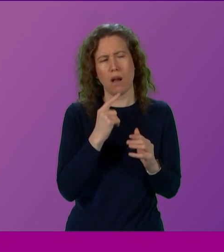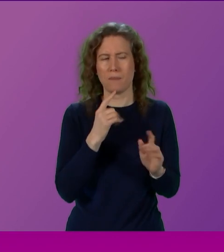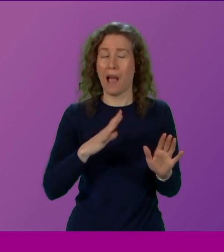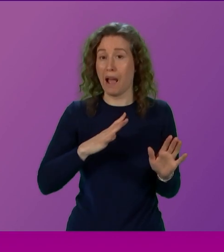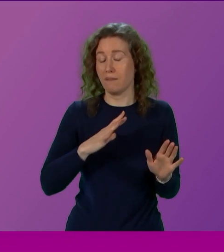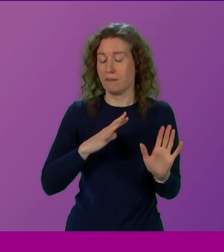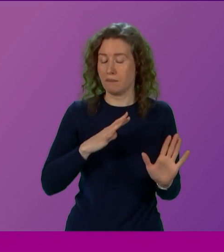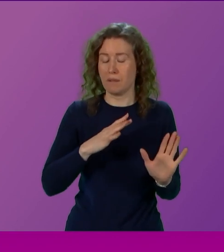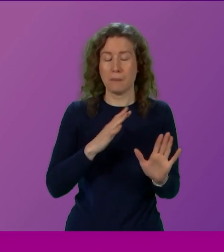Members!